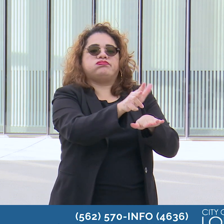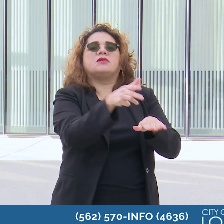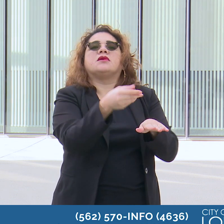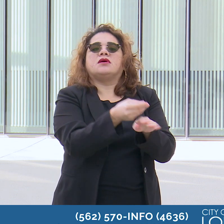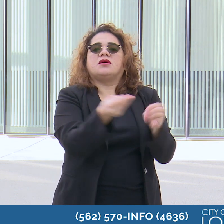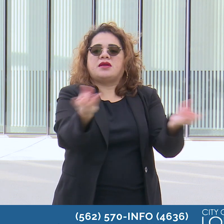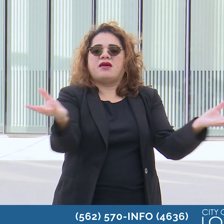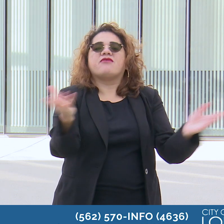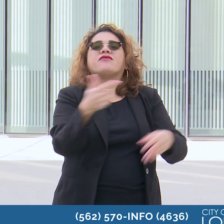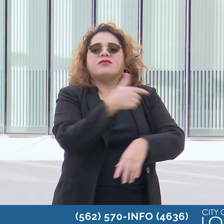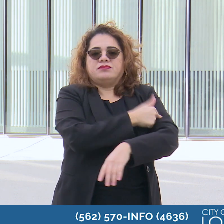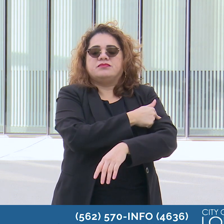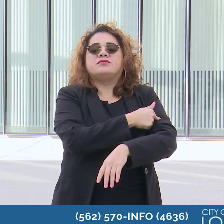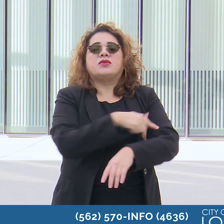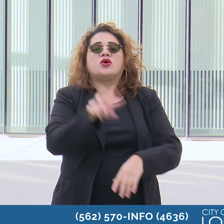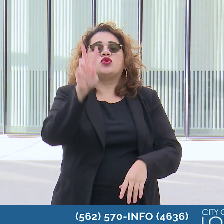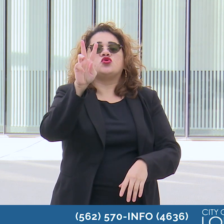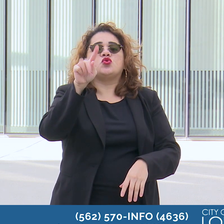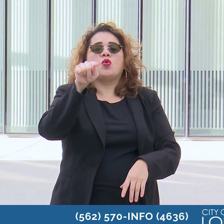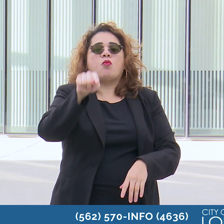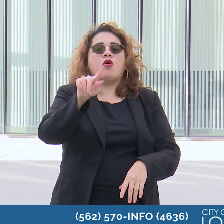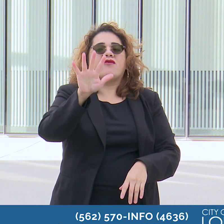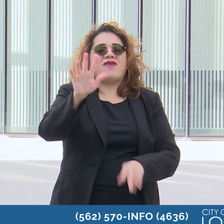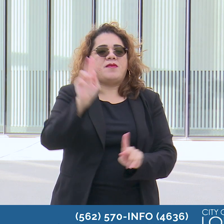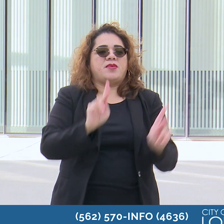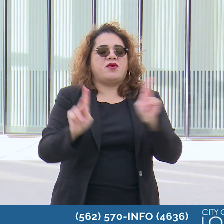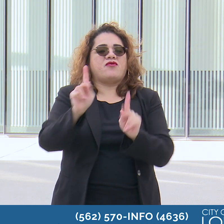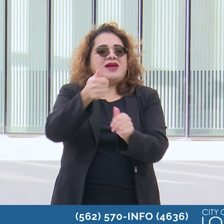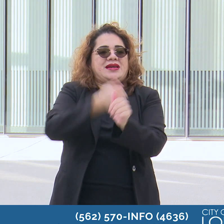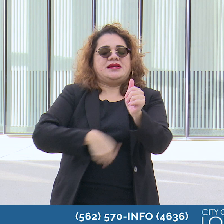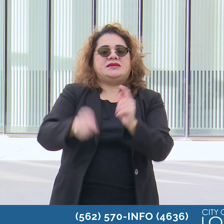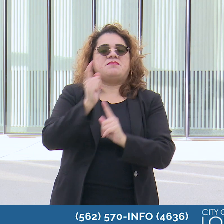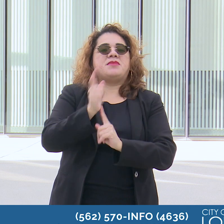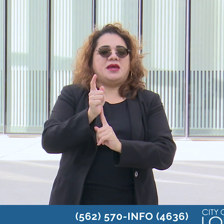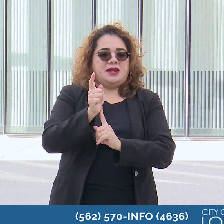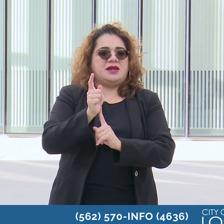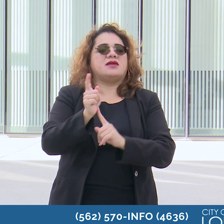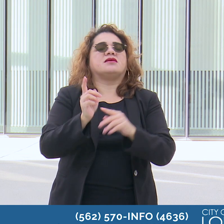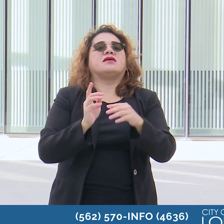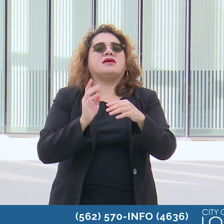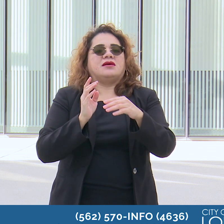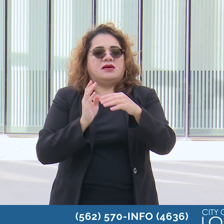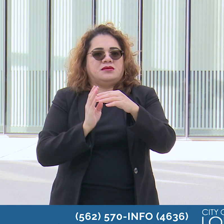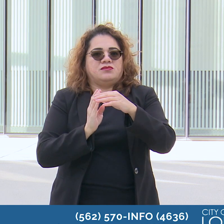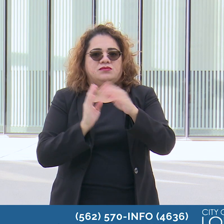Our record is 2.5 people vaccinated per minute over four hours.